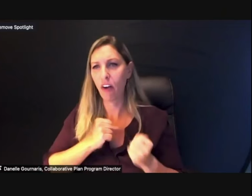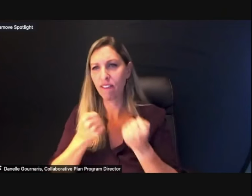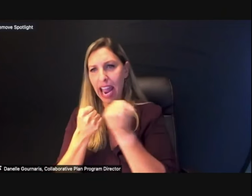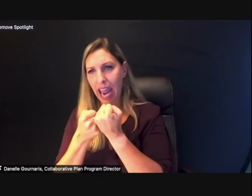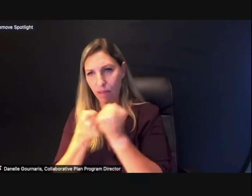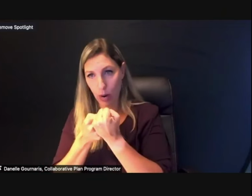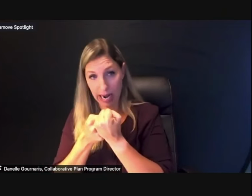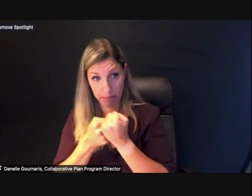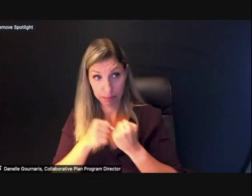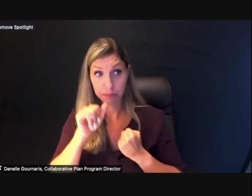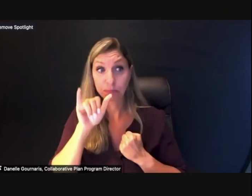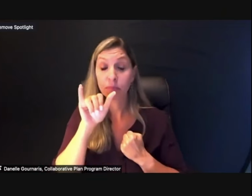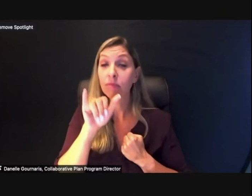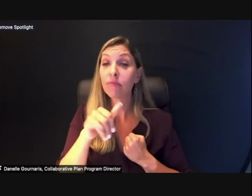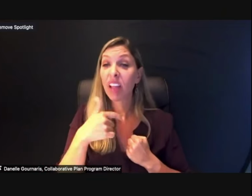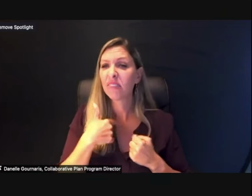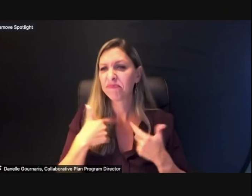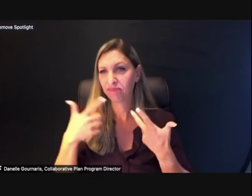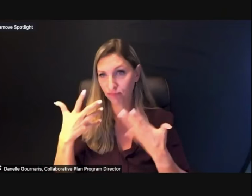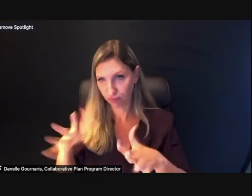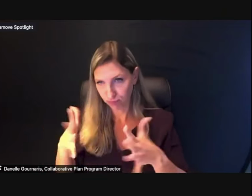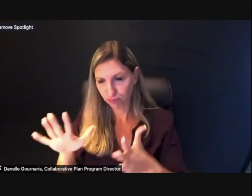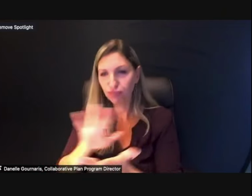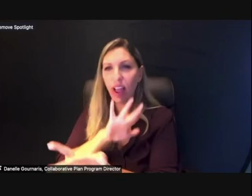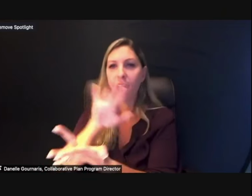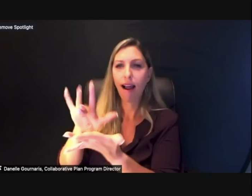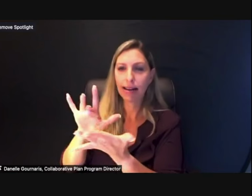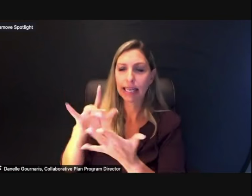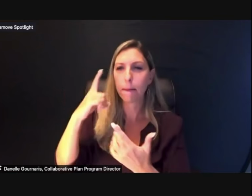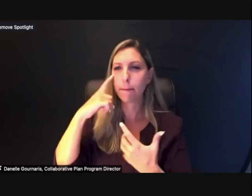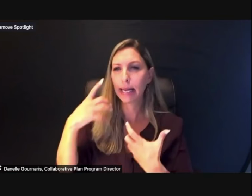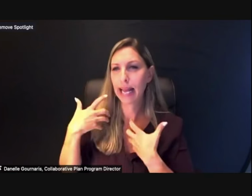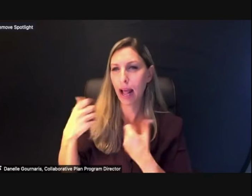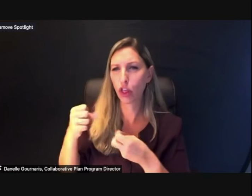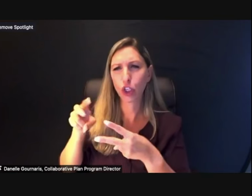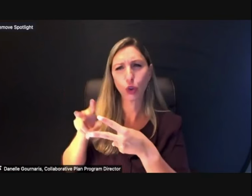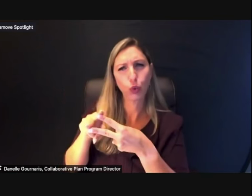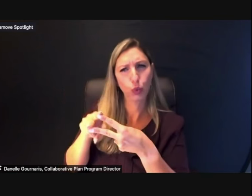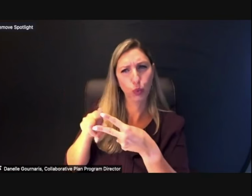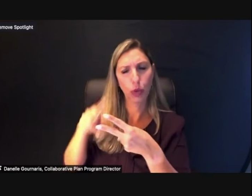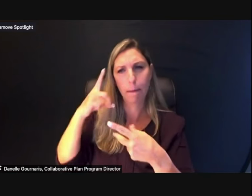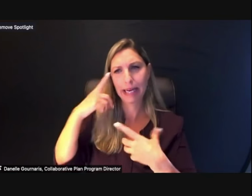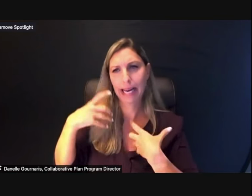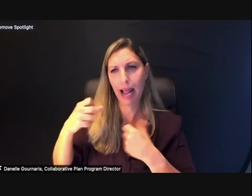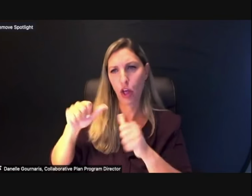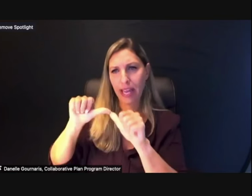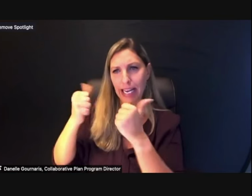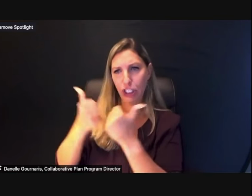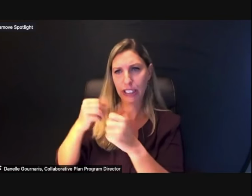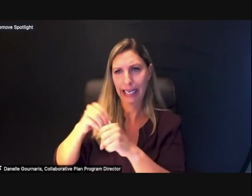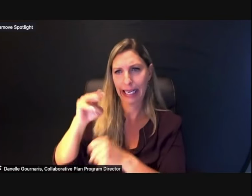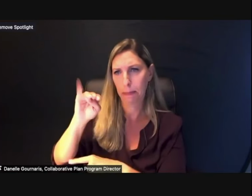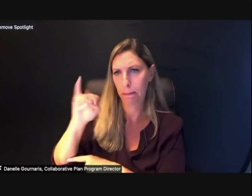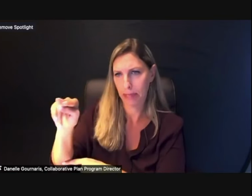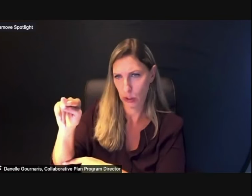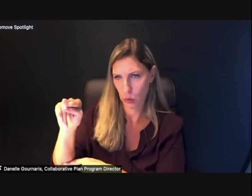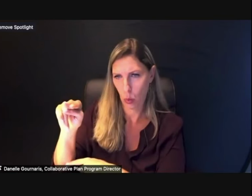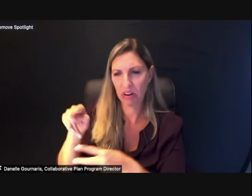ability to self-advocate. I’ve contacted two mental health agencies in Minnesota.